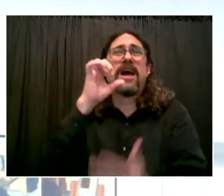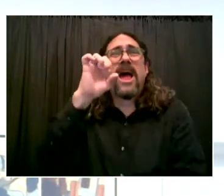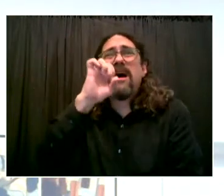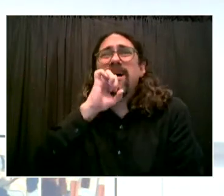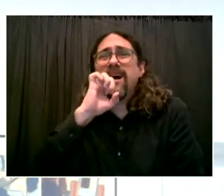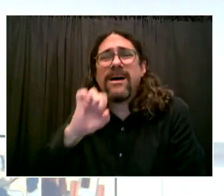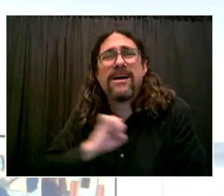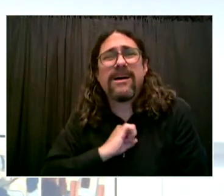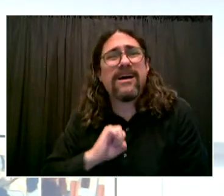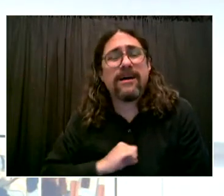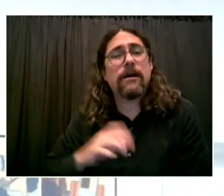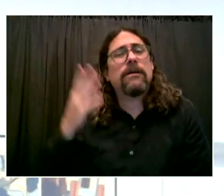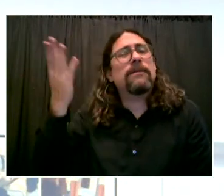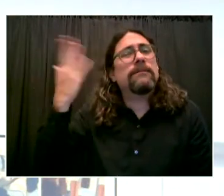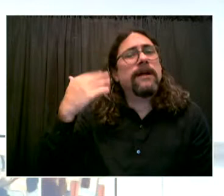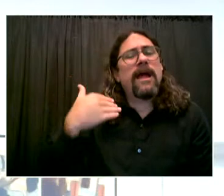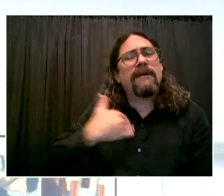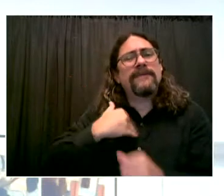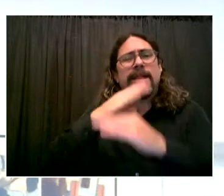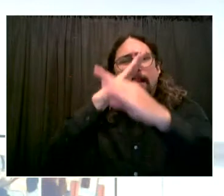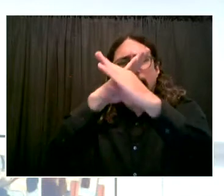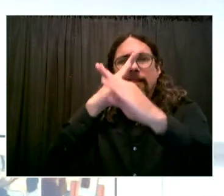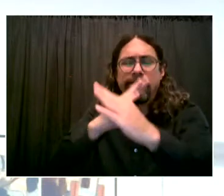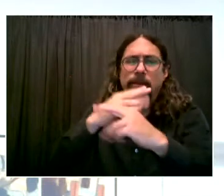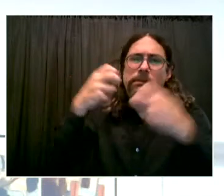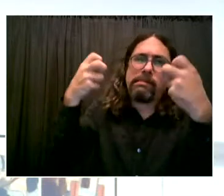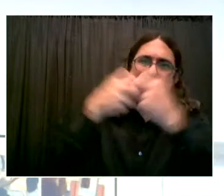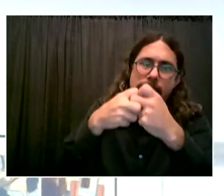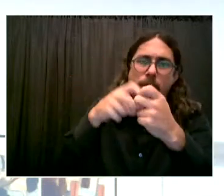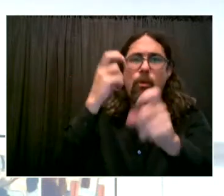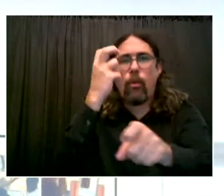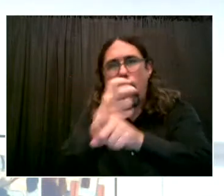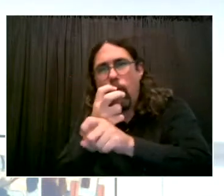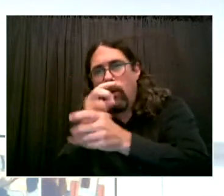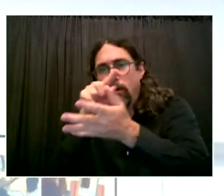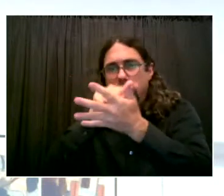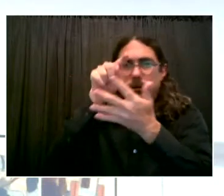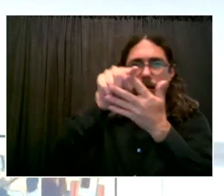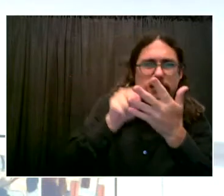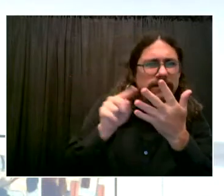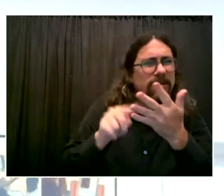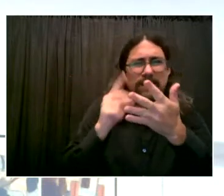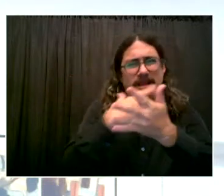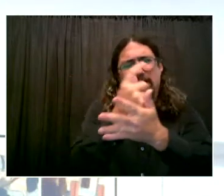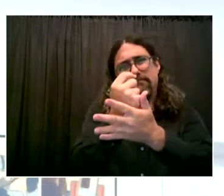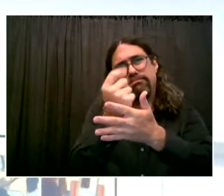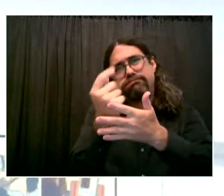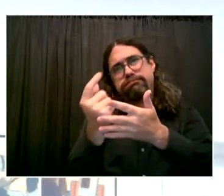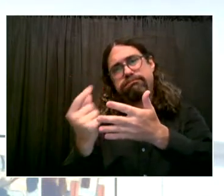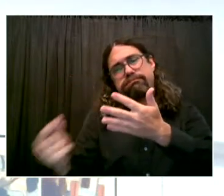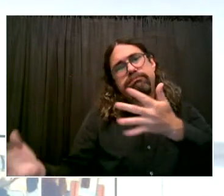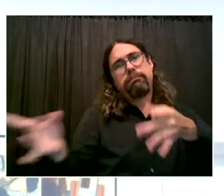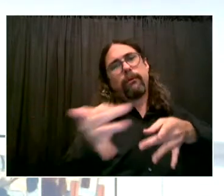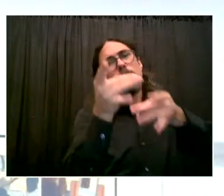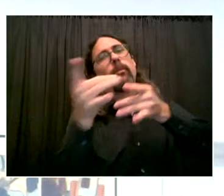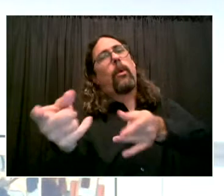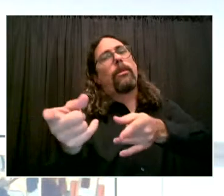NOW THE EASIEST TIME EVER TO AECCSS THE COVID- 19 19 INNEW YORK CI.TY WE HAVE HUNDREDS